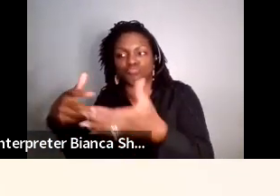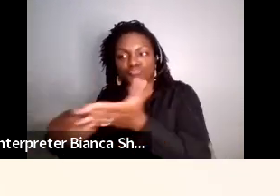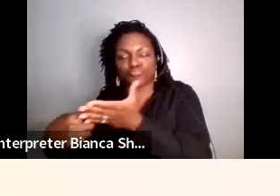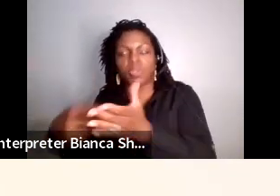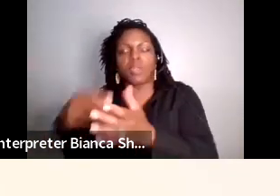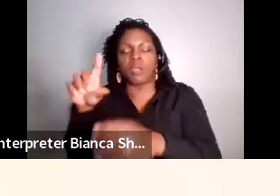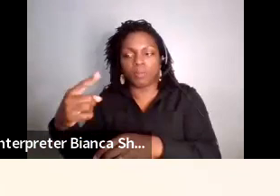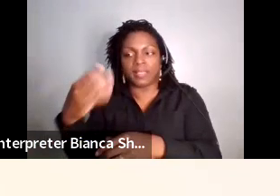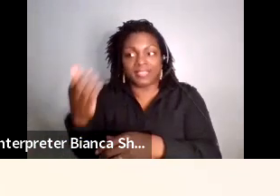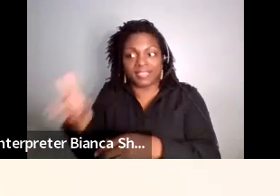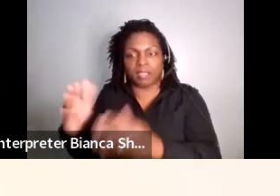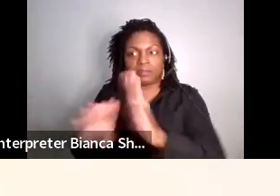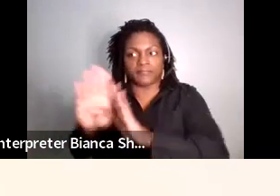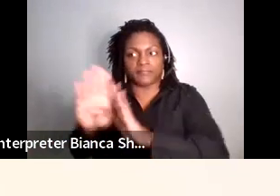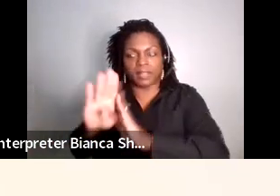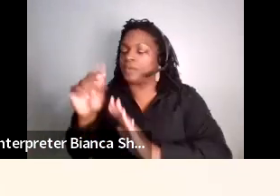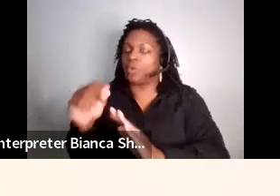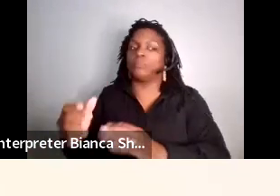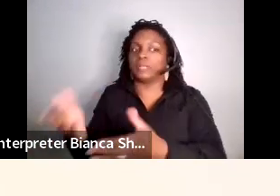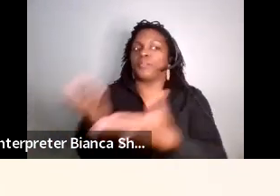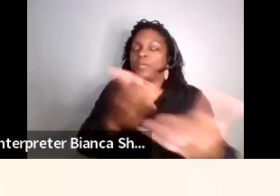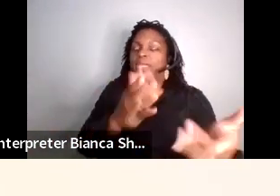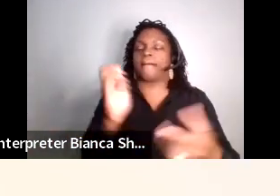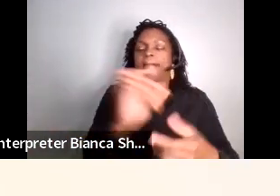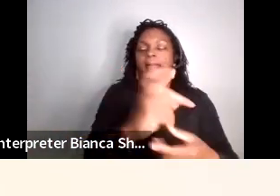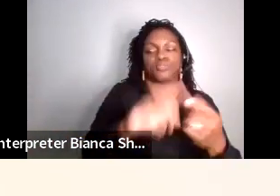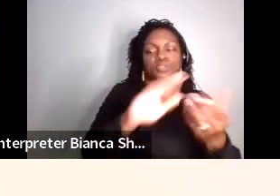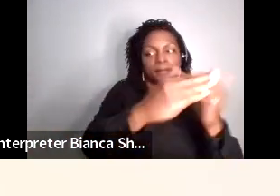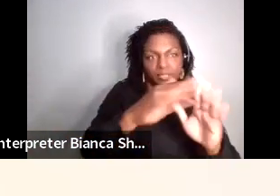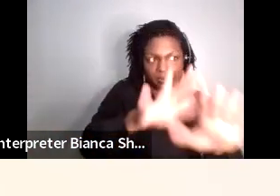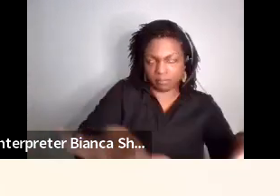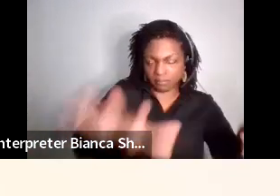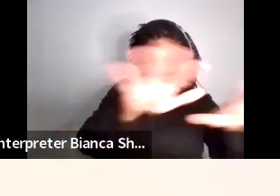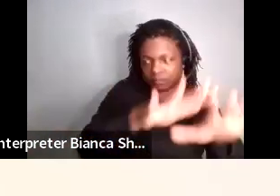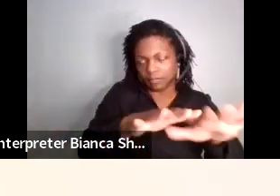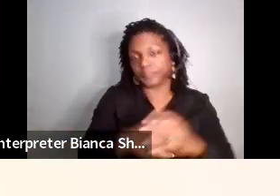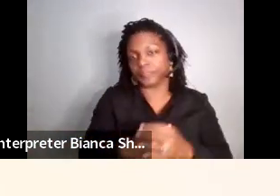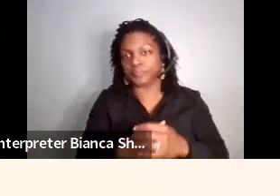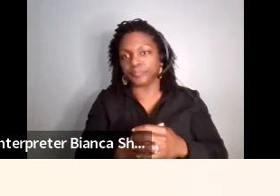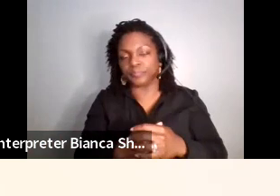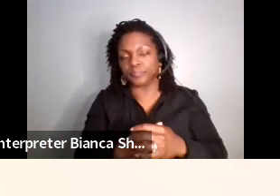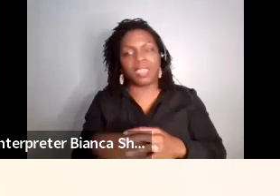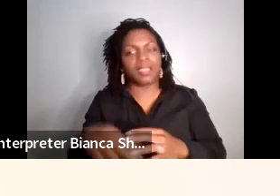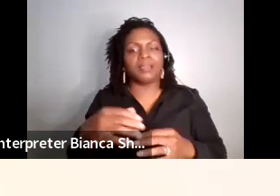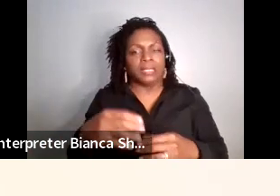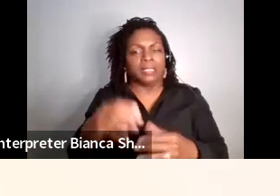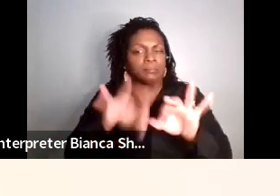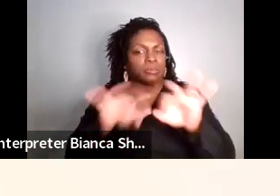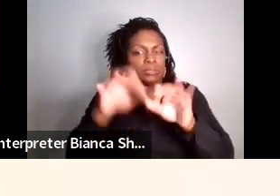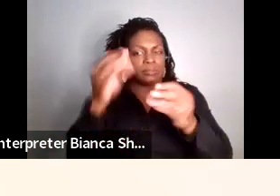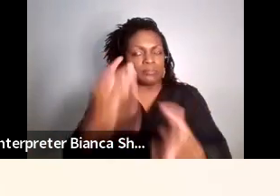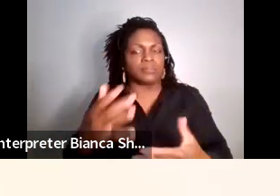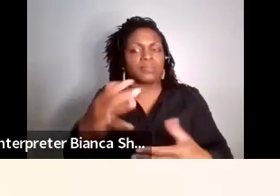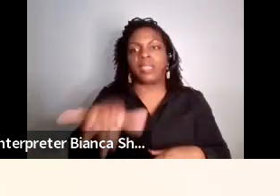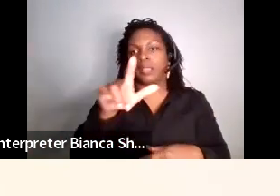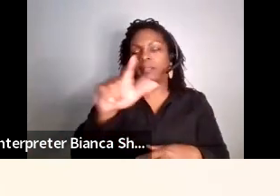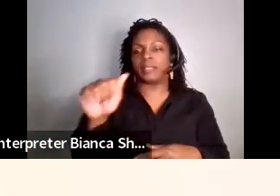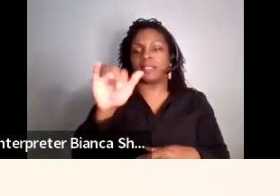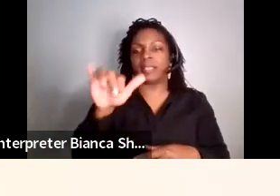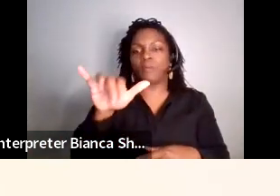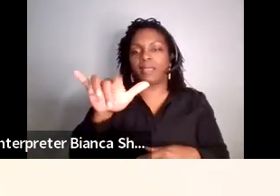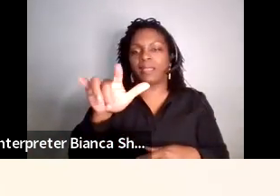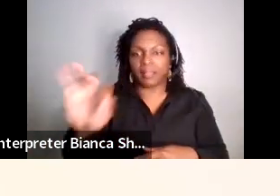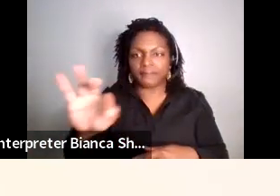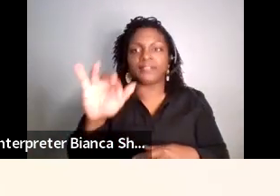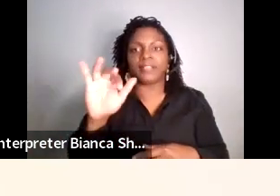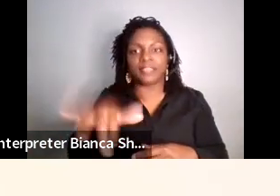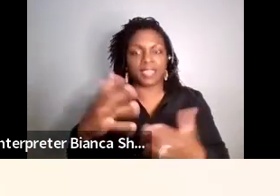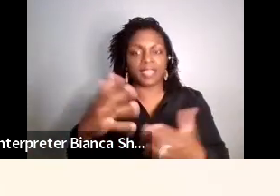chosen community. and i also think it's important to notice that Louisiana's wildlife is part of an a national association of wildlife across the country.